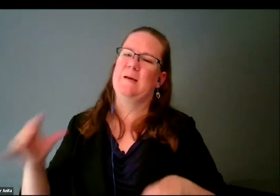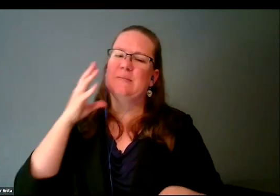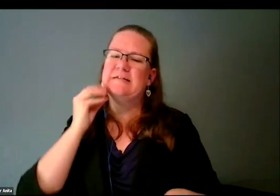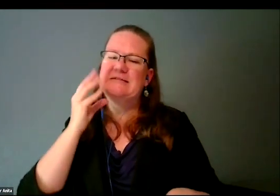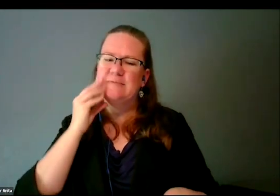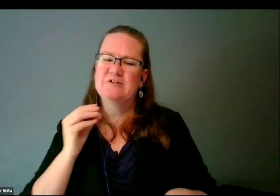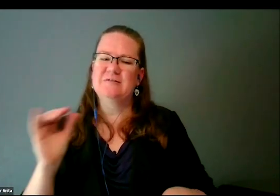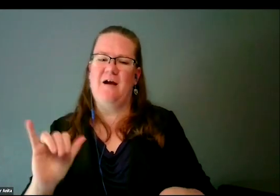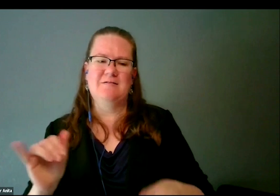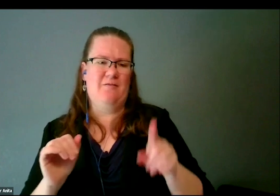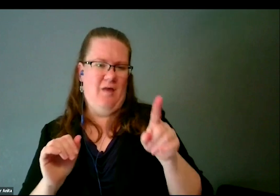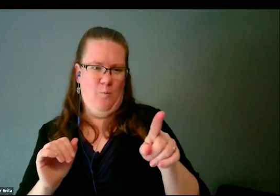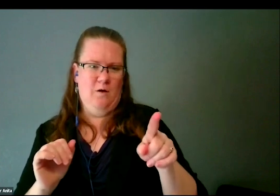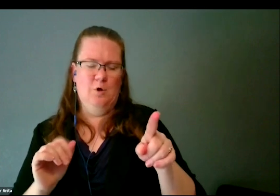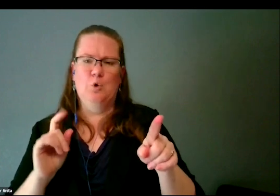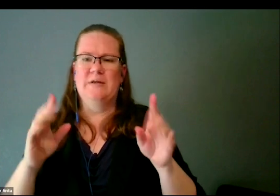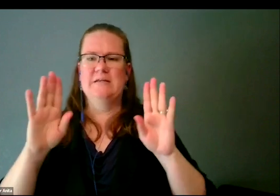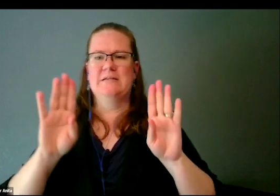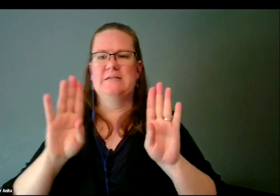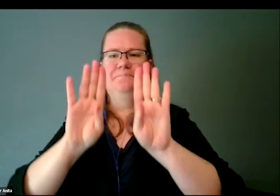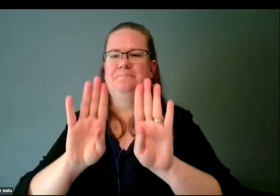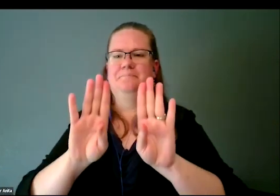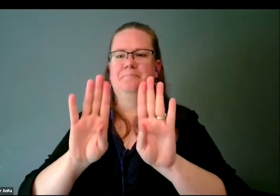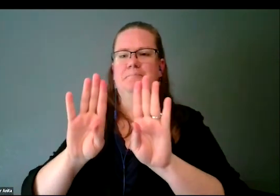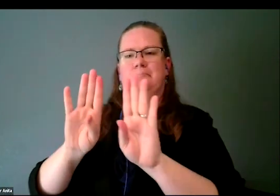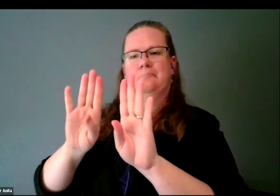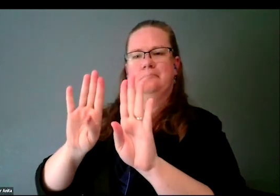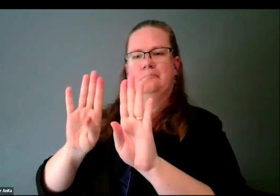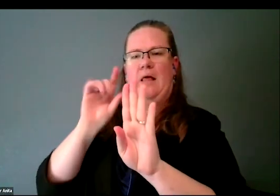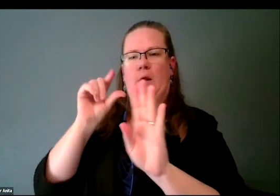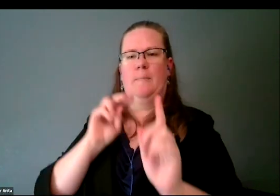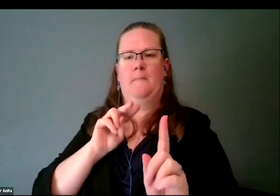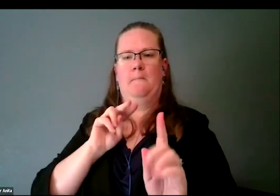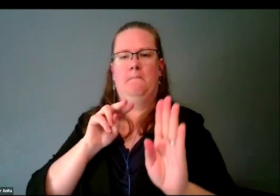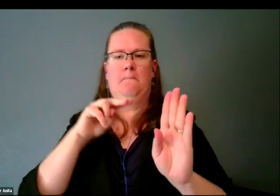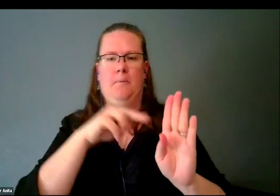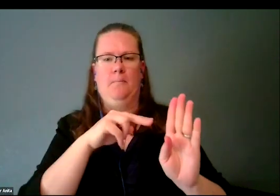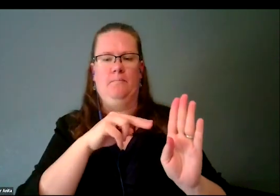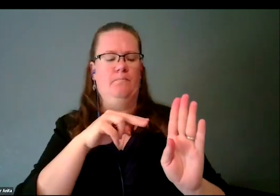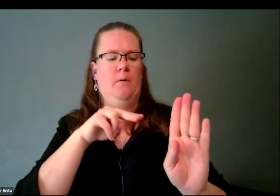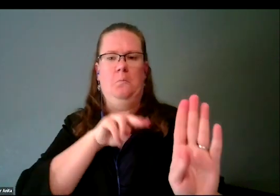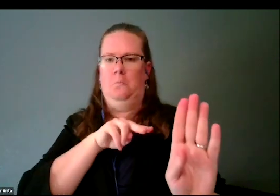where the original shows the watermelon from an angle. Instead of mounting this flat on my page,